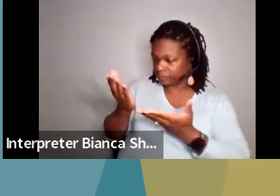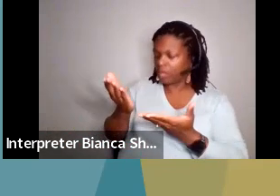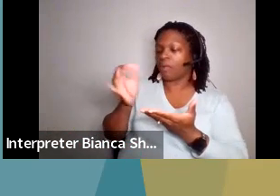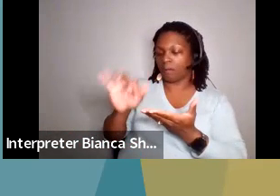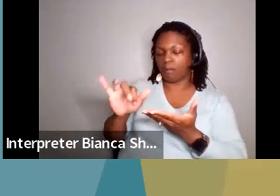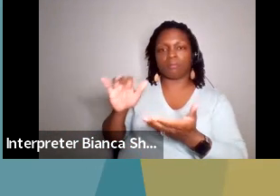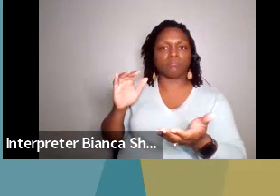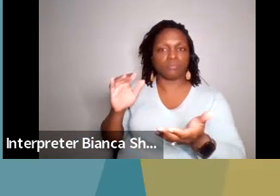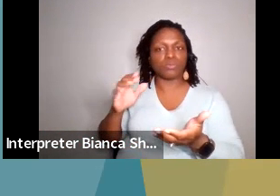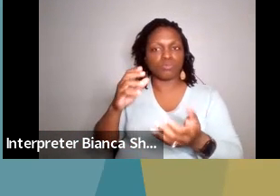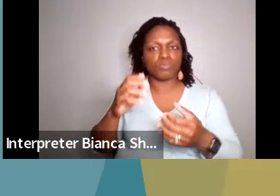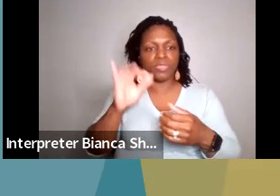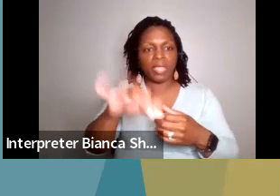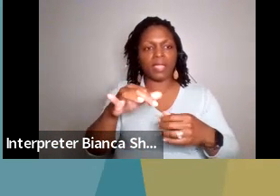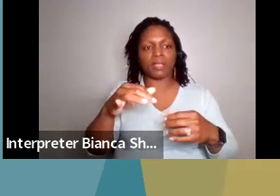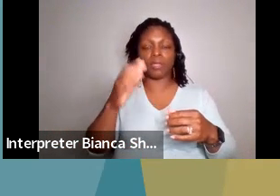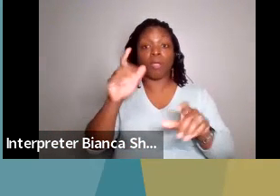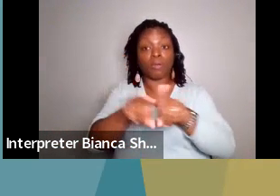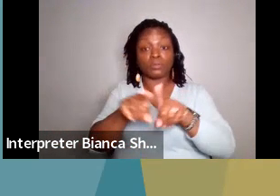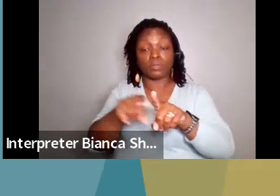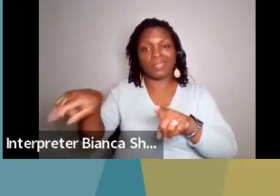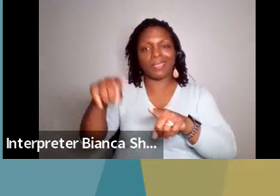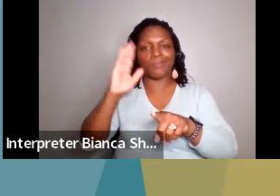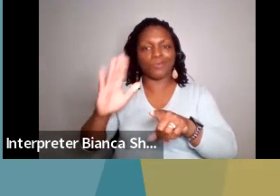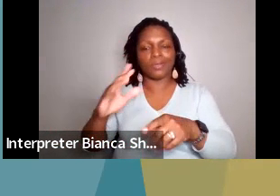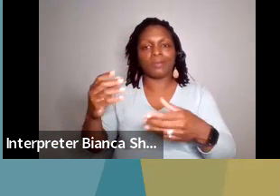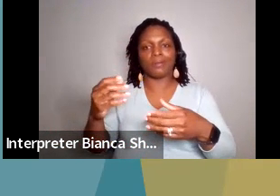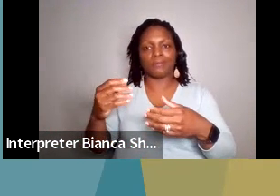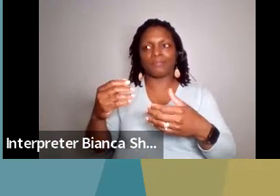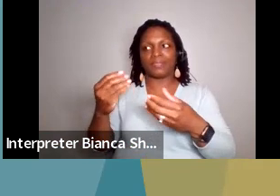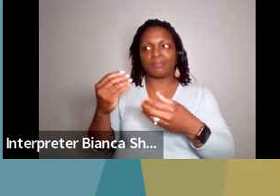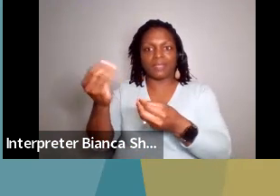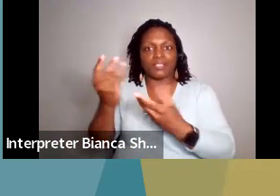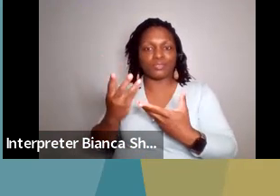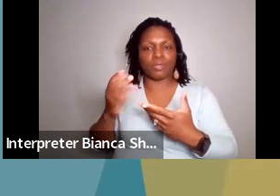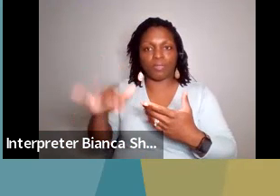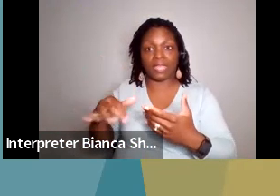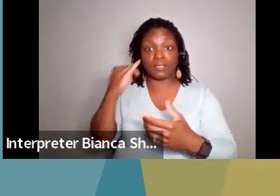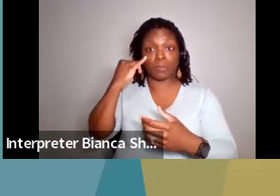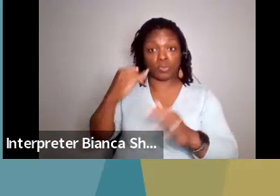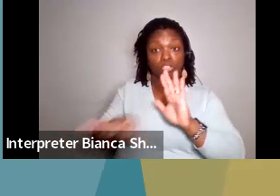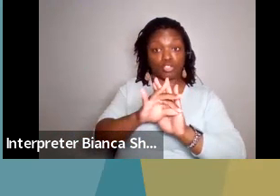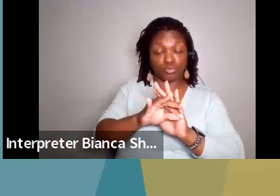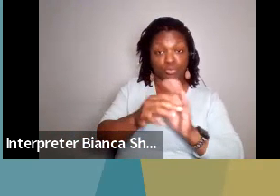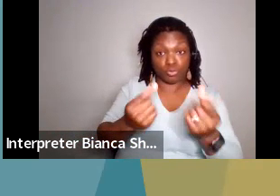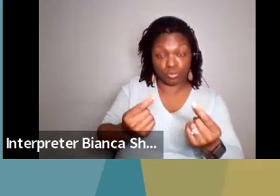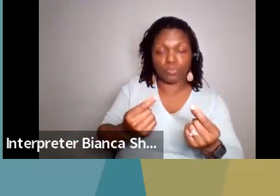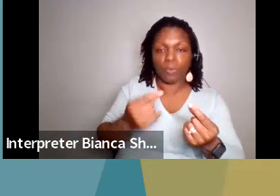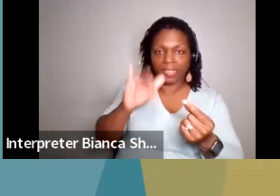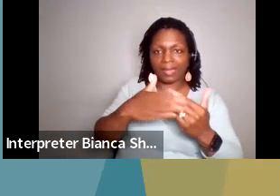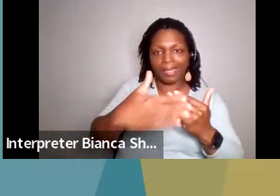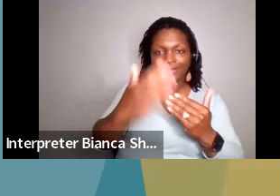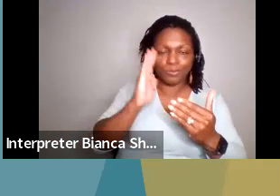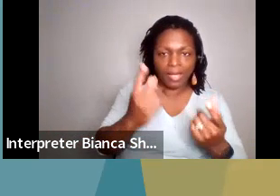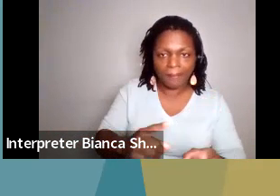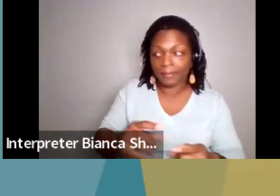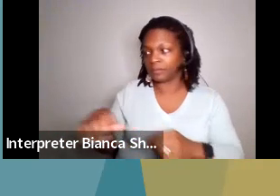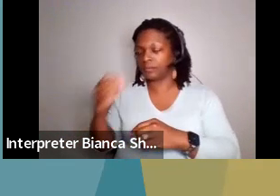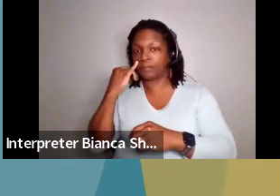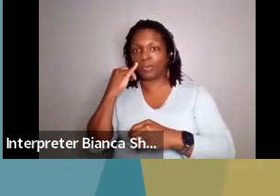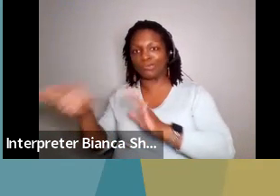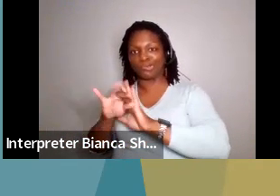They're also gonna provide the input implications and impact of each one of those past, so that's gonna be very helpful in communicating to providers to deaf individuals to interpreters.